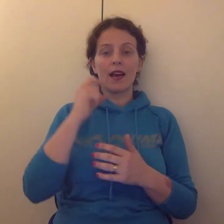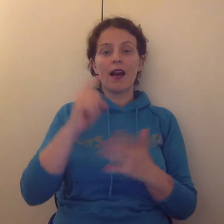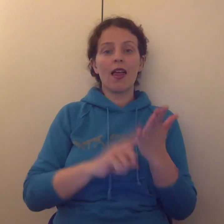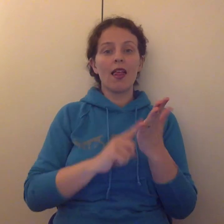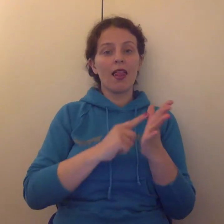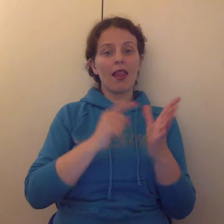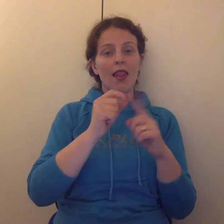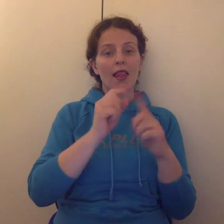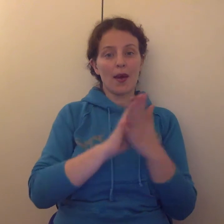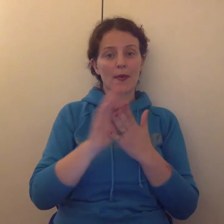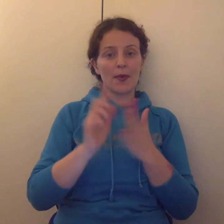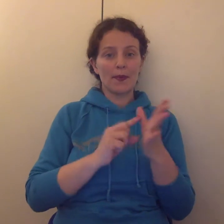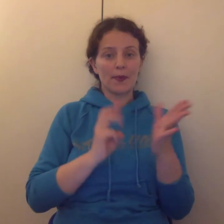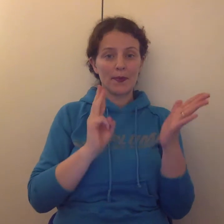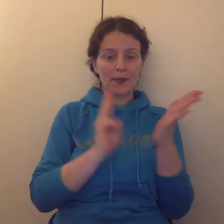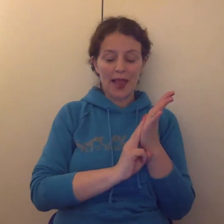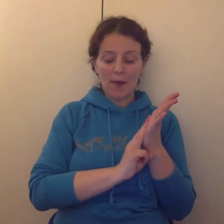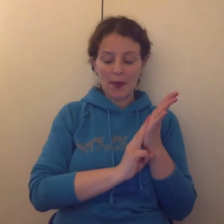CLAPHAM